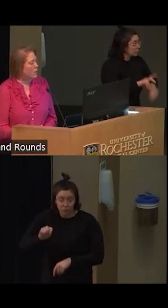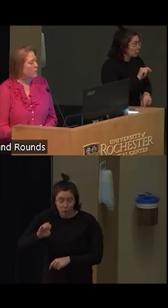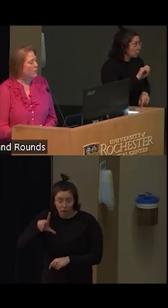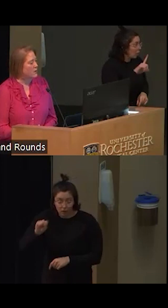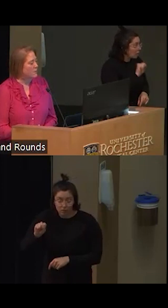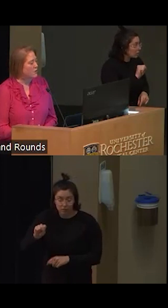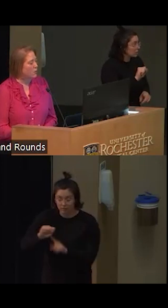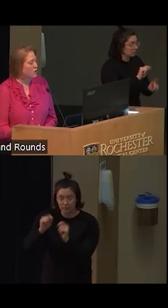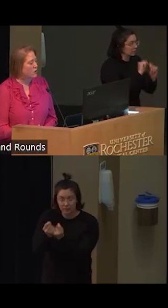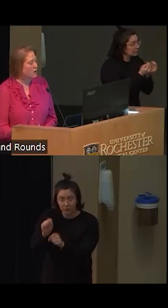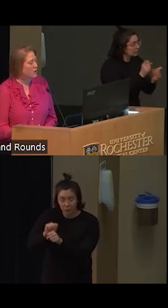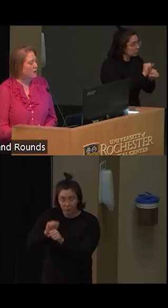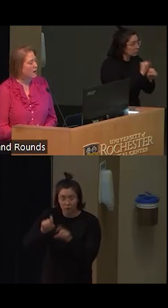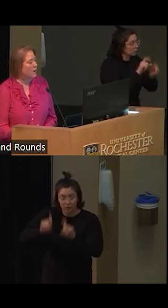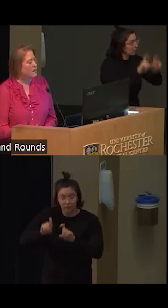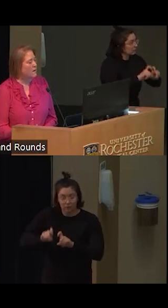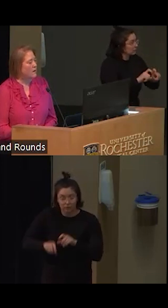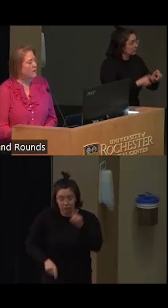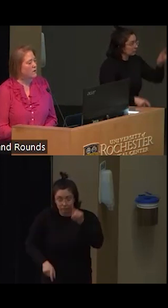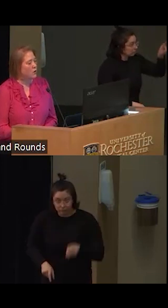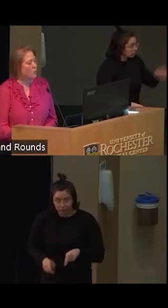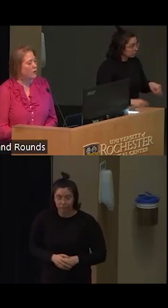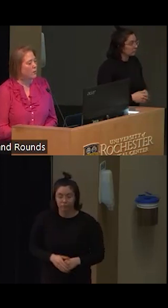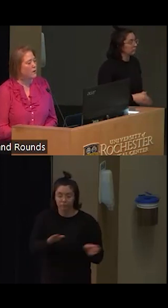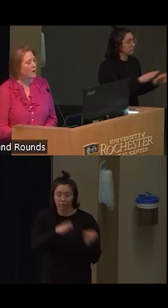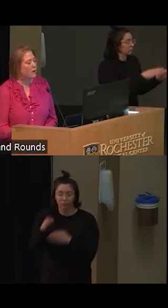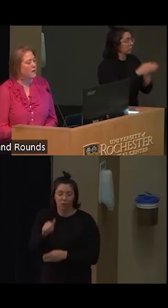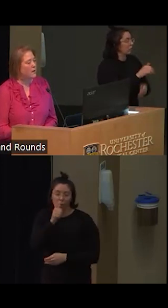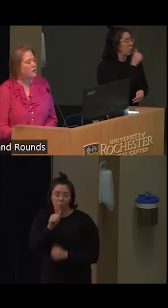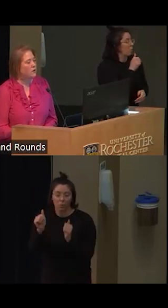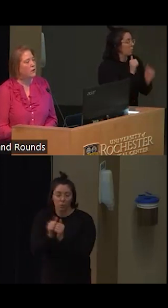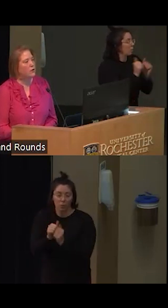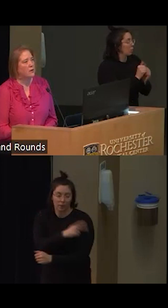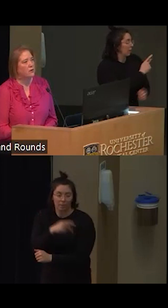work perception questionnaire and the other is the coping with patient aggression instrument